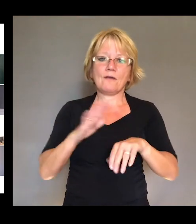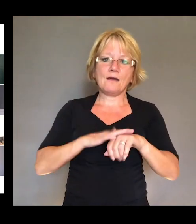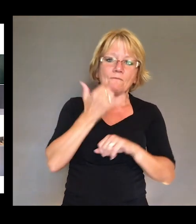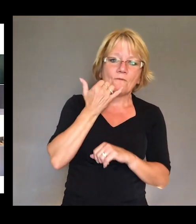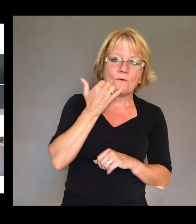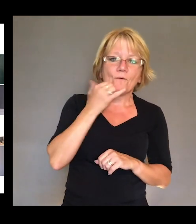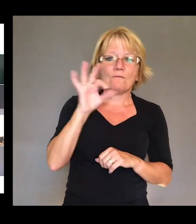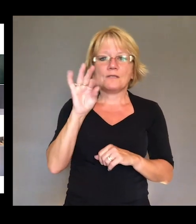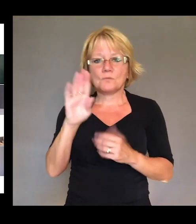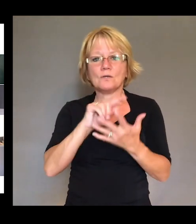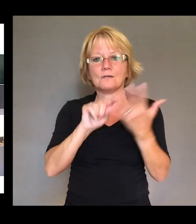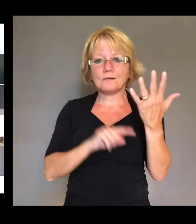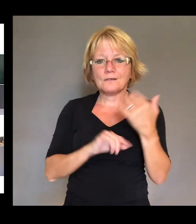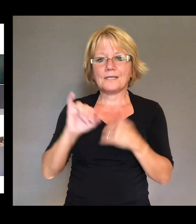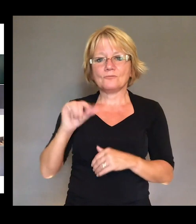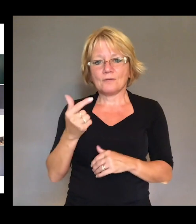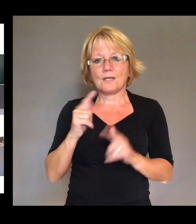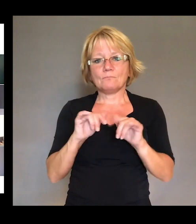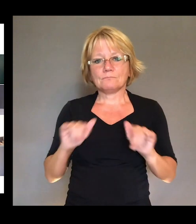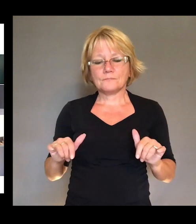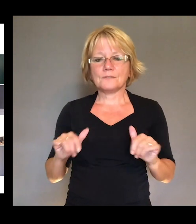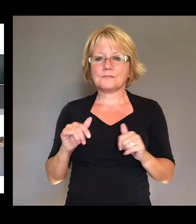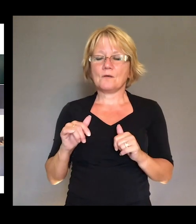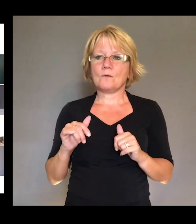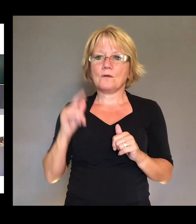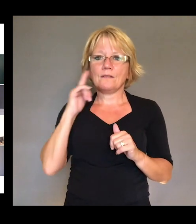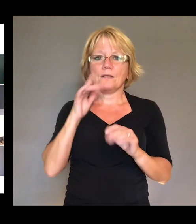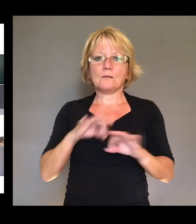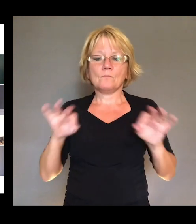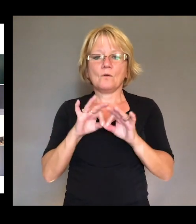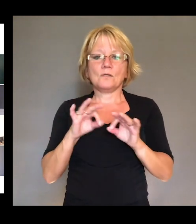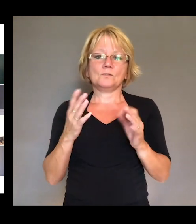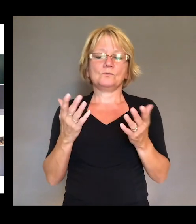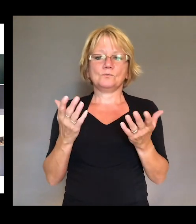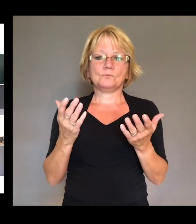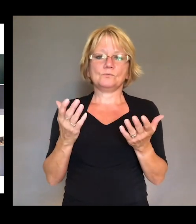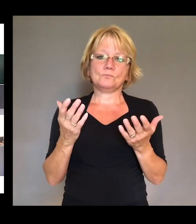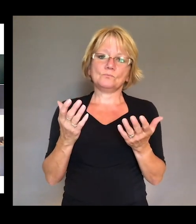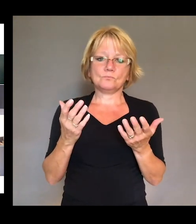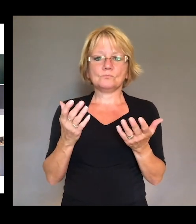You're already gonna be on your phone. You're already gonna be on Facebook or Instagram, whatever. And I think it's important to just kinda,